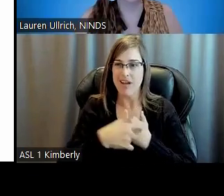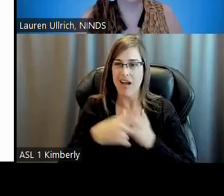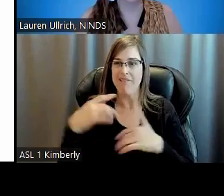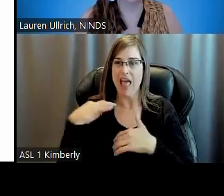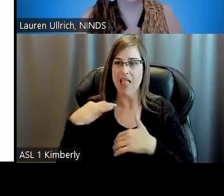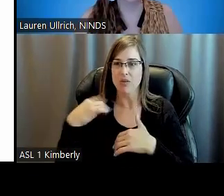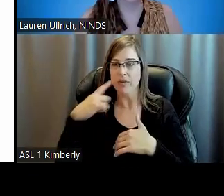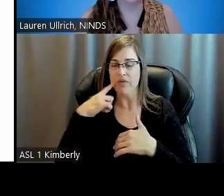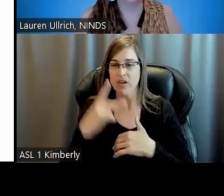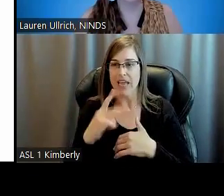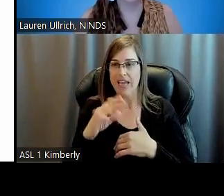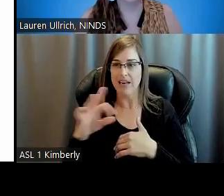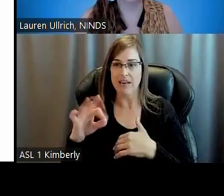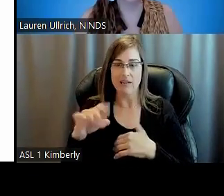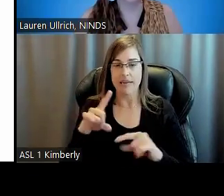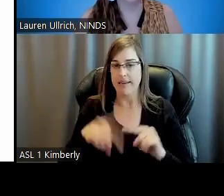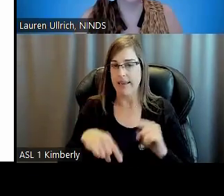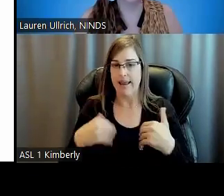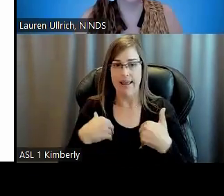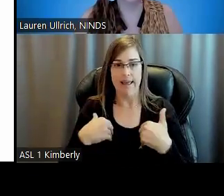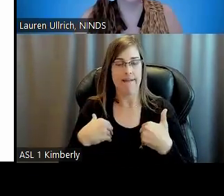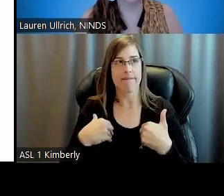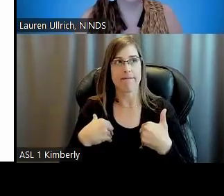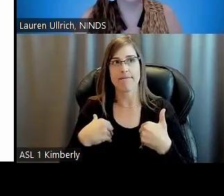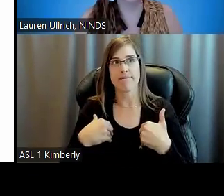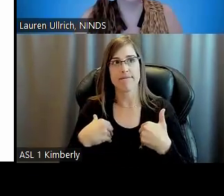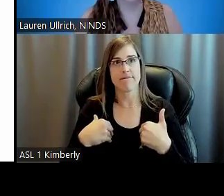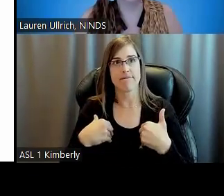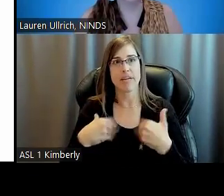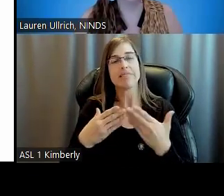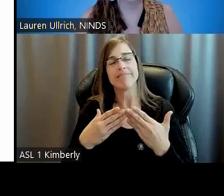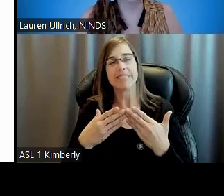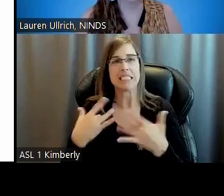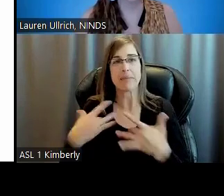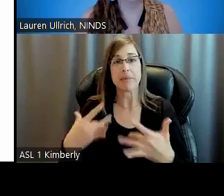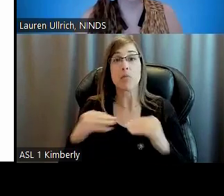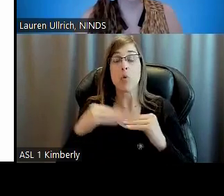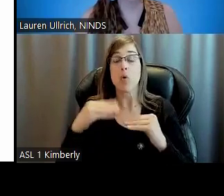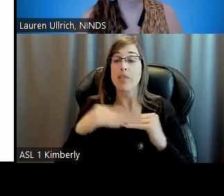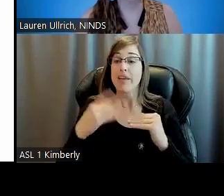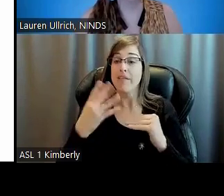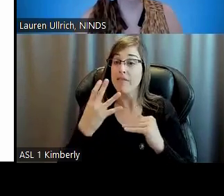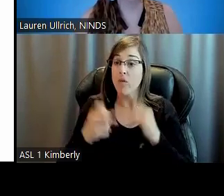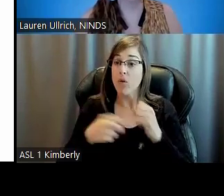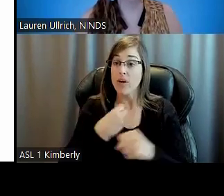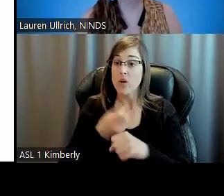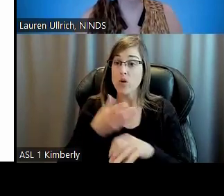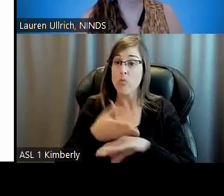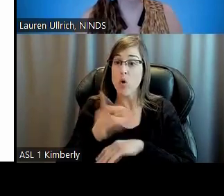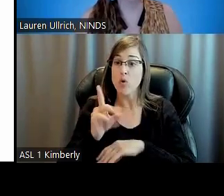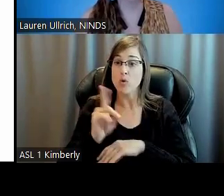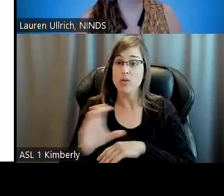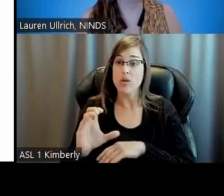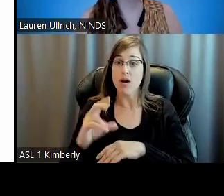You cannot have, generally, more than 4 years of post-doctoral research experience.